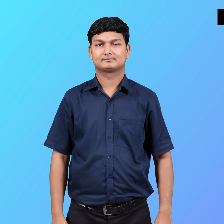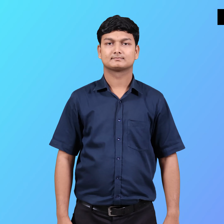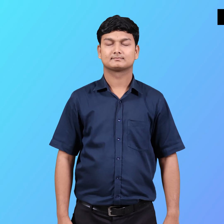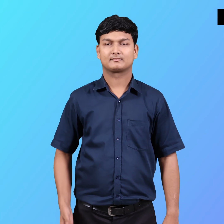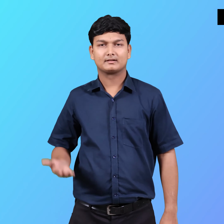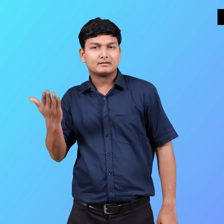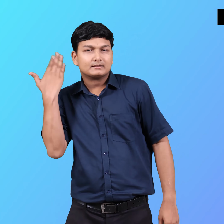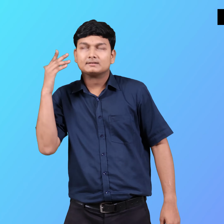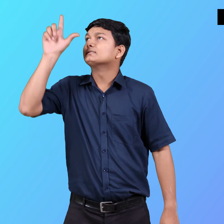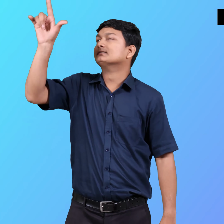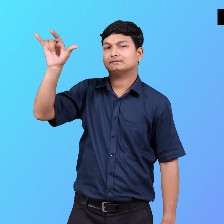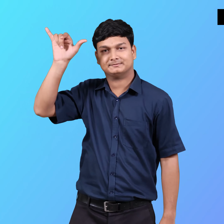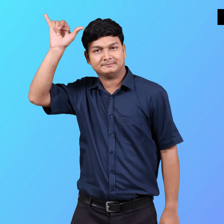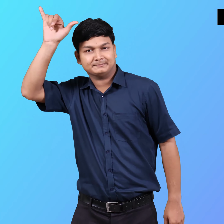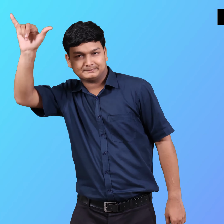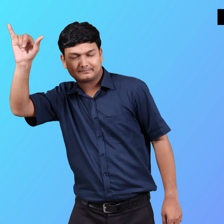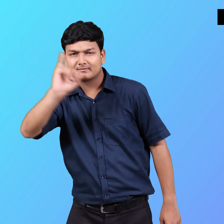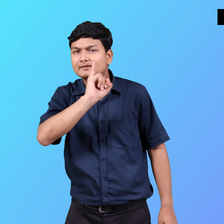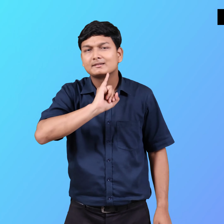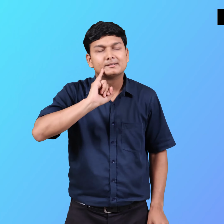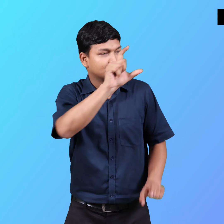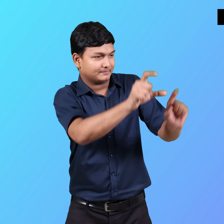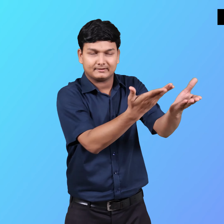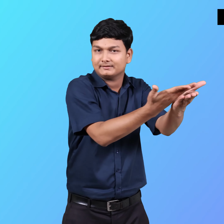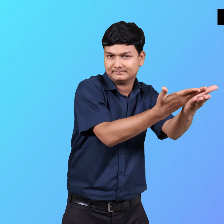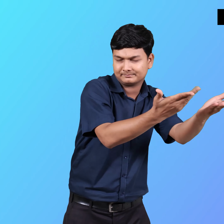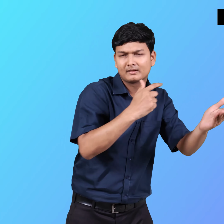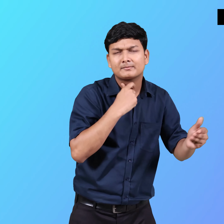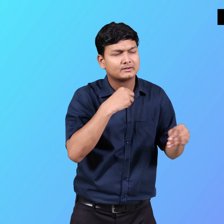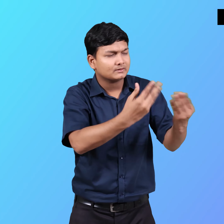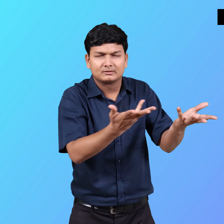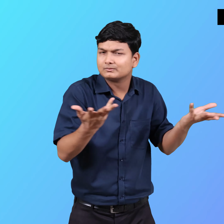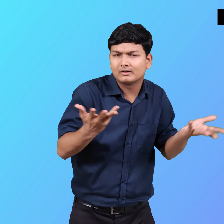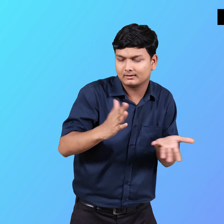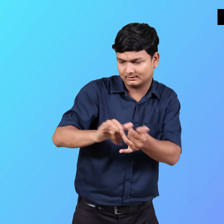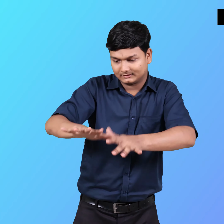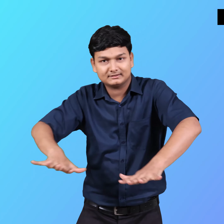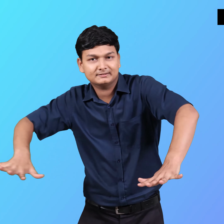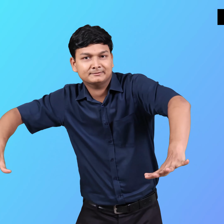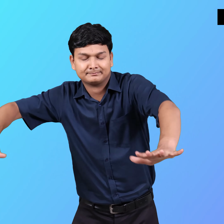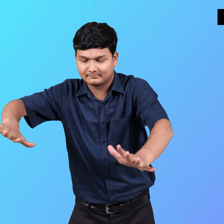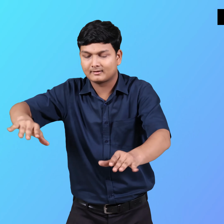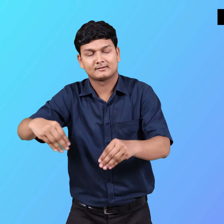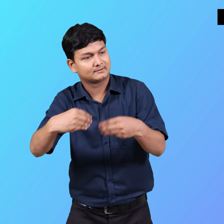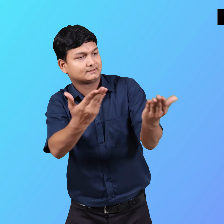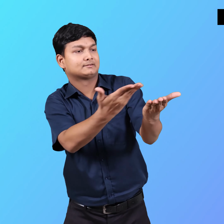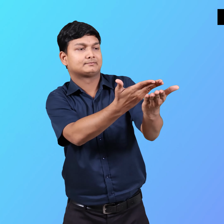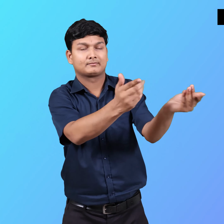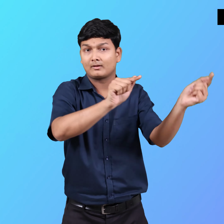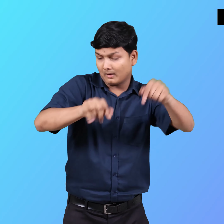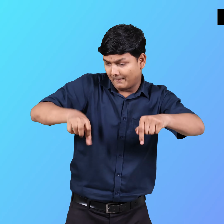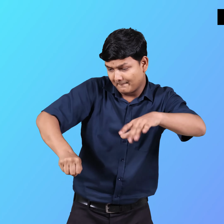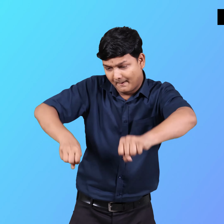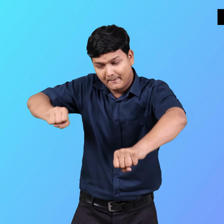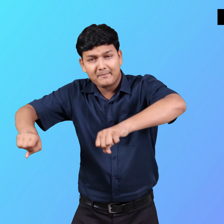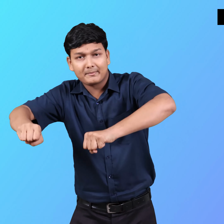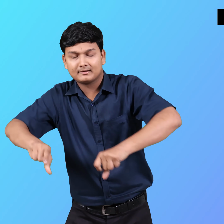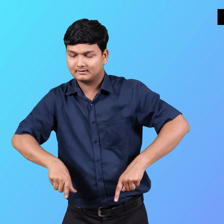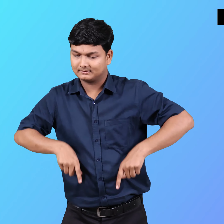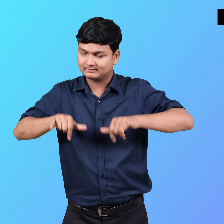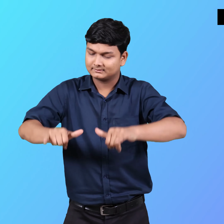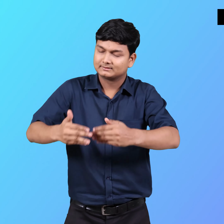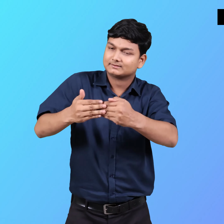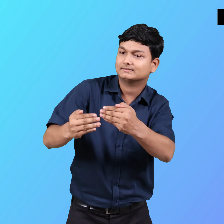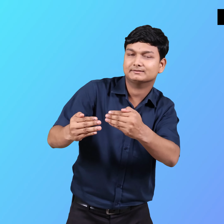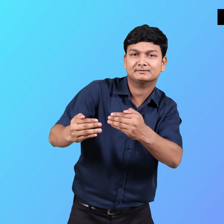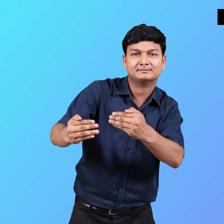So the LORD kept the promise that he had made to the Israelites and gave the people all the land that he had promised. The people took the land and lived there.